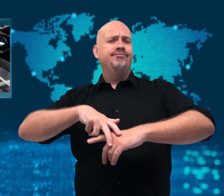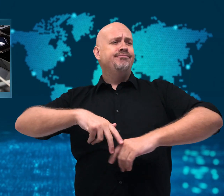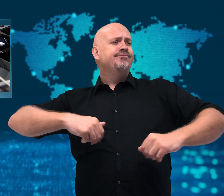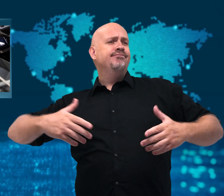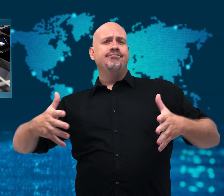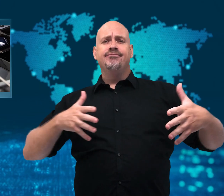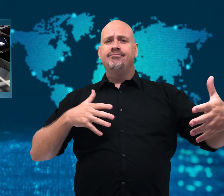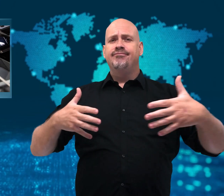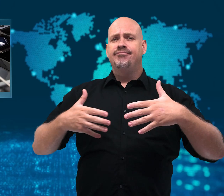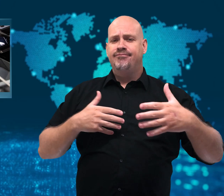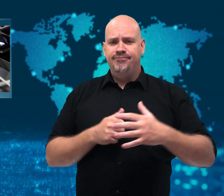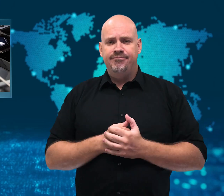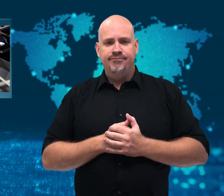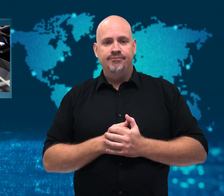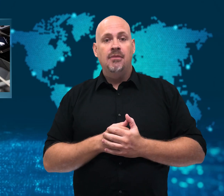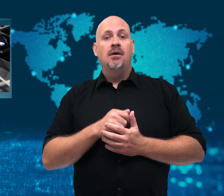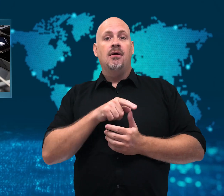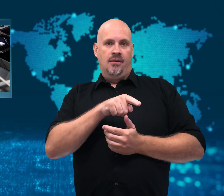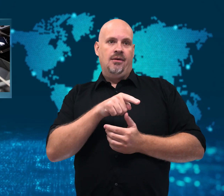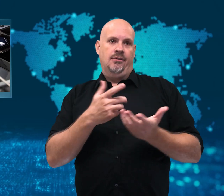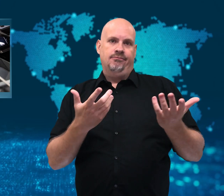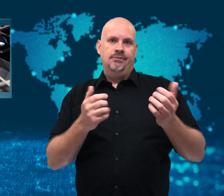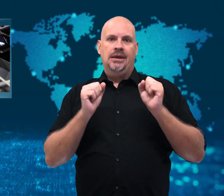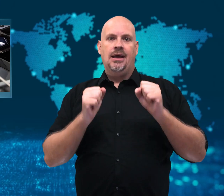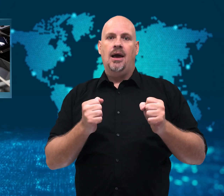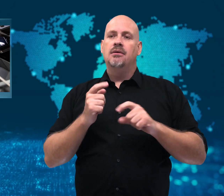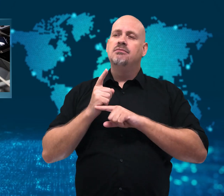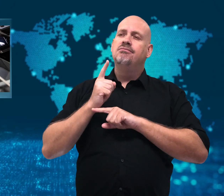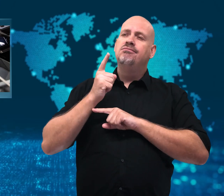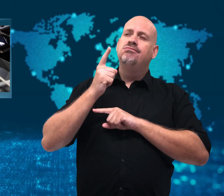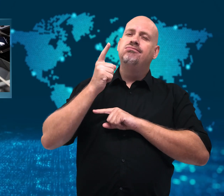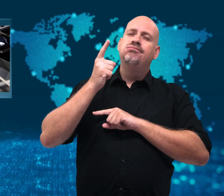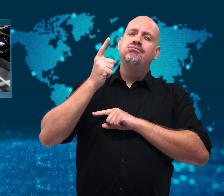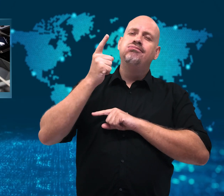When it is in human-driving mode,